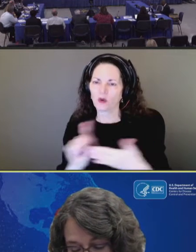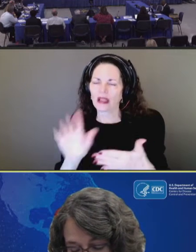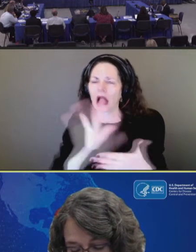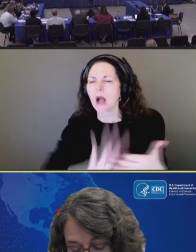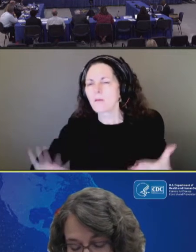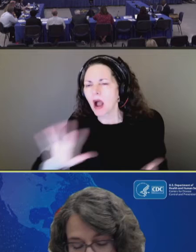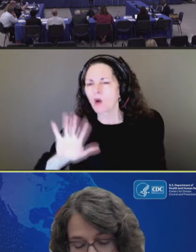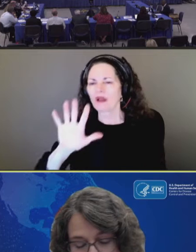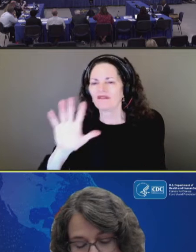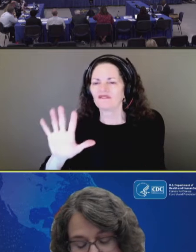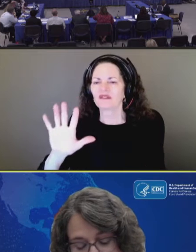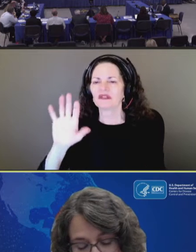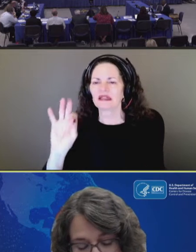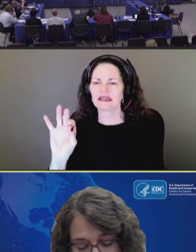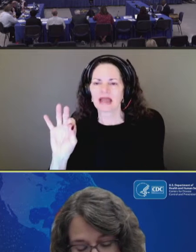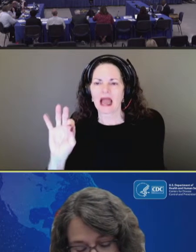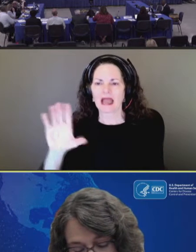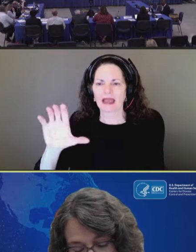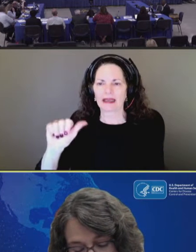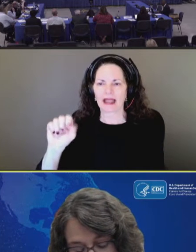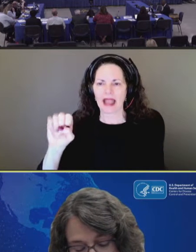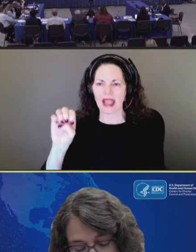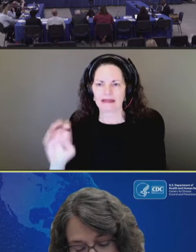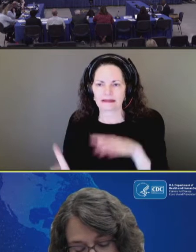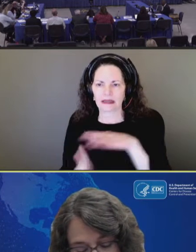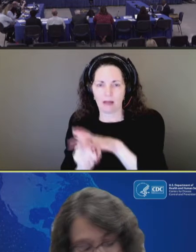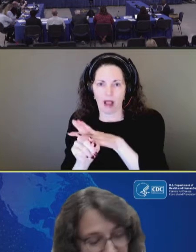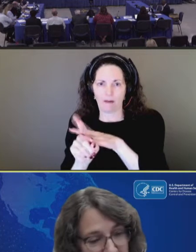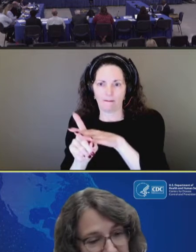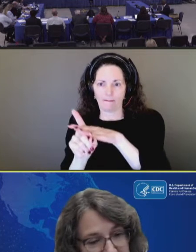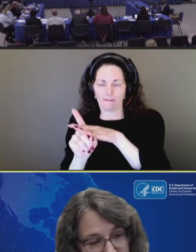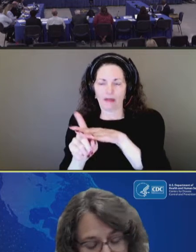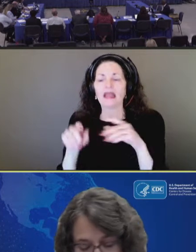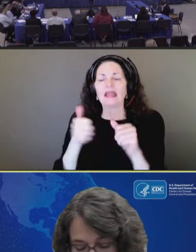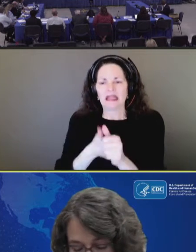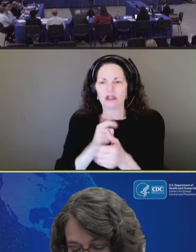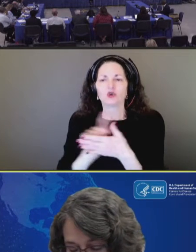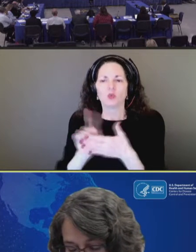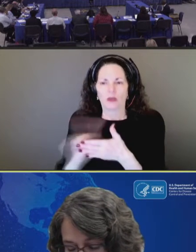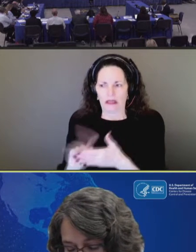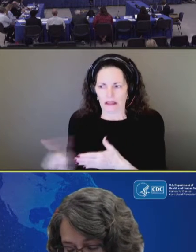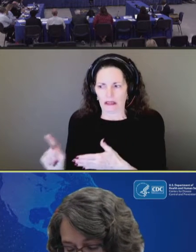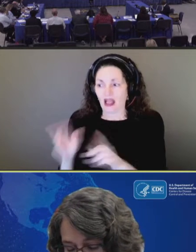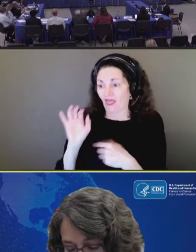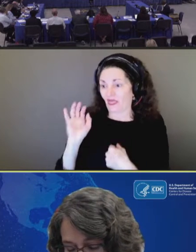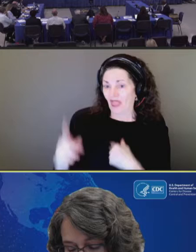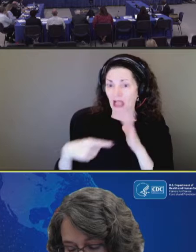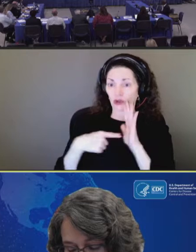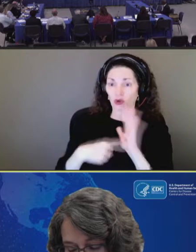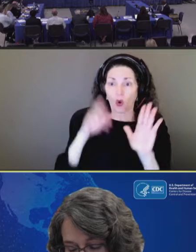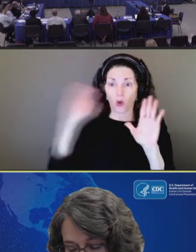are reported. This graphic shows the peak that happened in 2022, but also really jumped in to